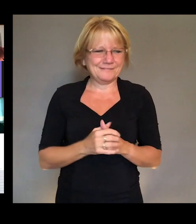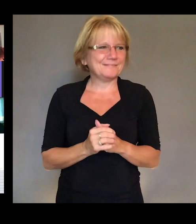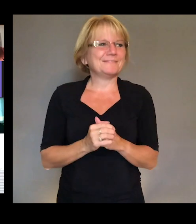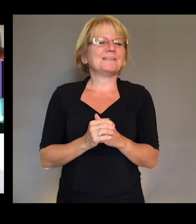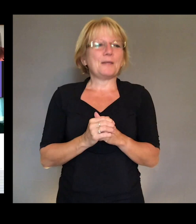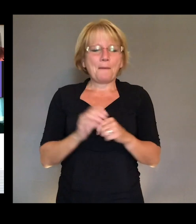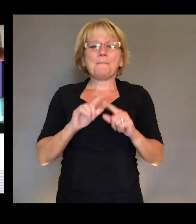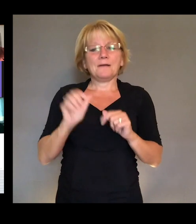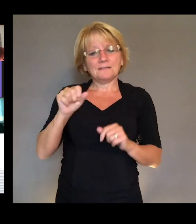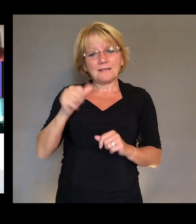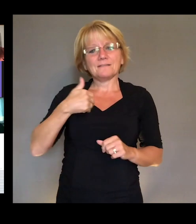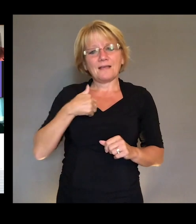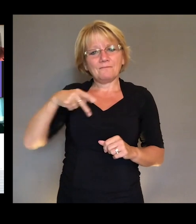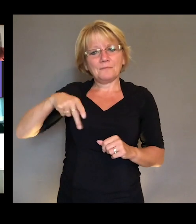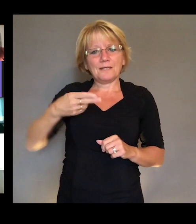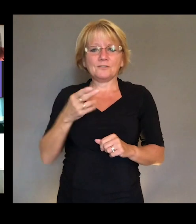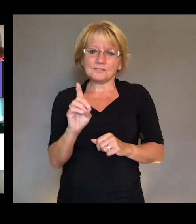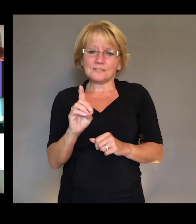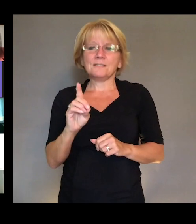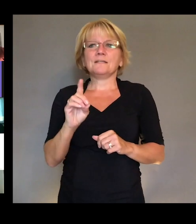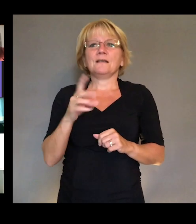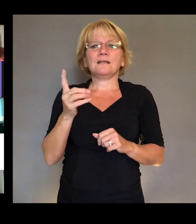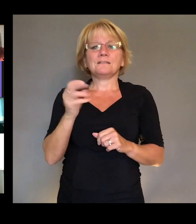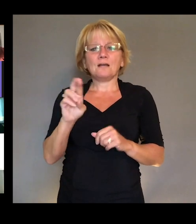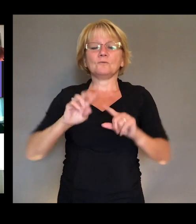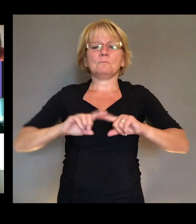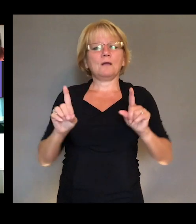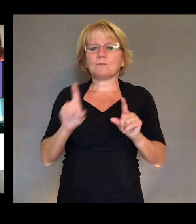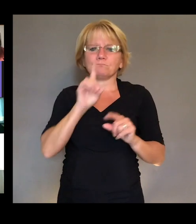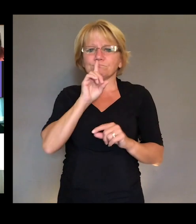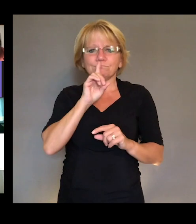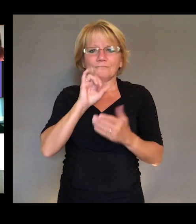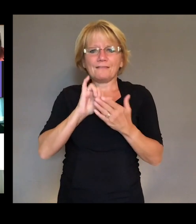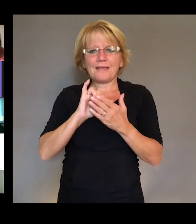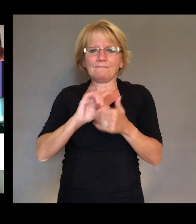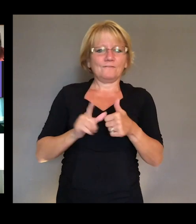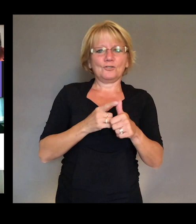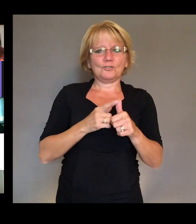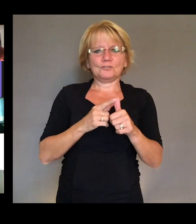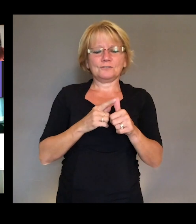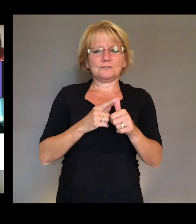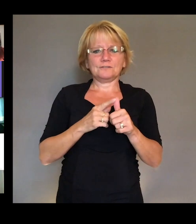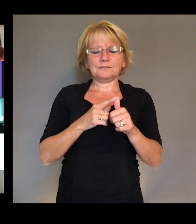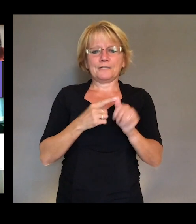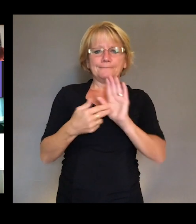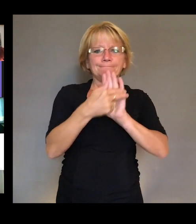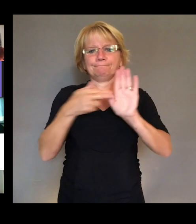But yeah, I have a PhD, I'm a doctor, but I try not to put that in front of my students' faces.